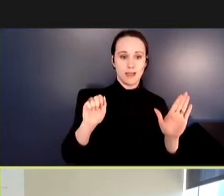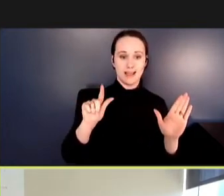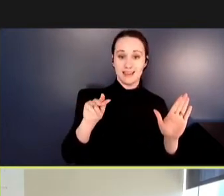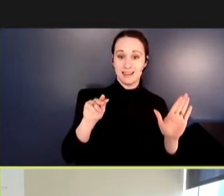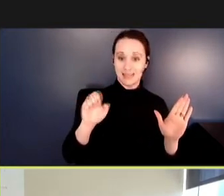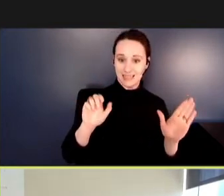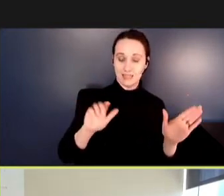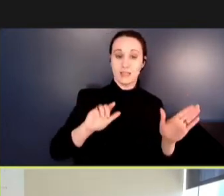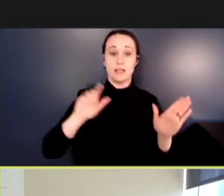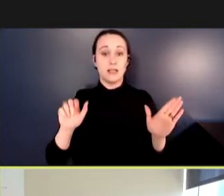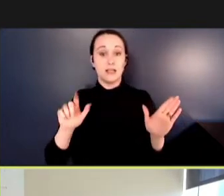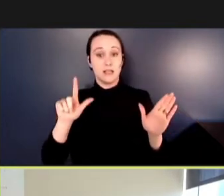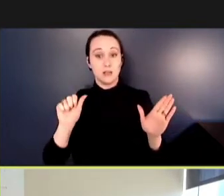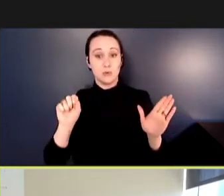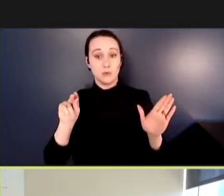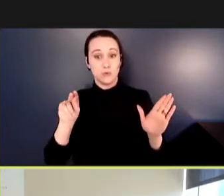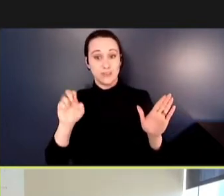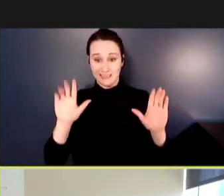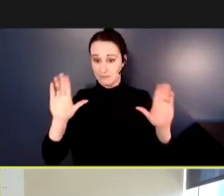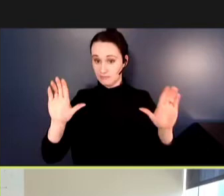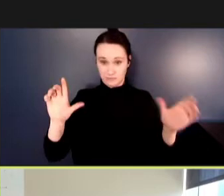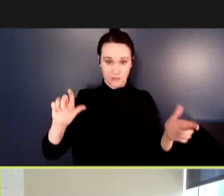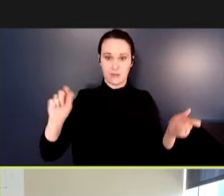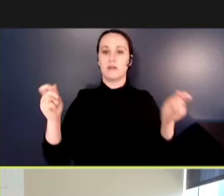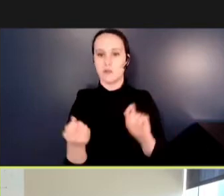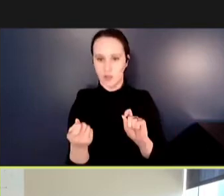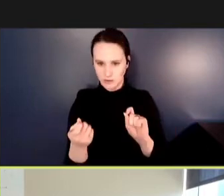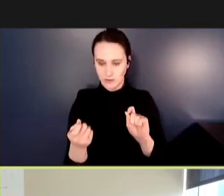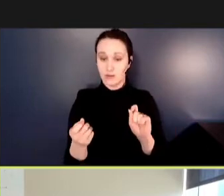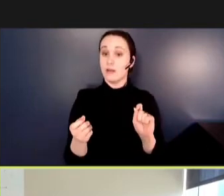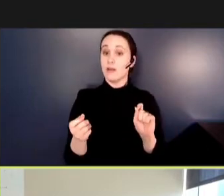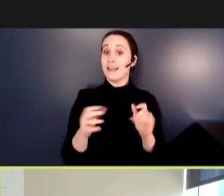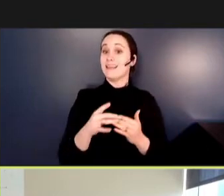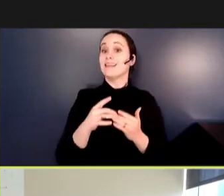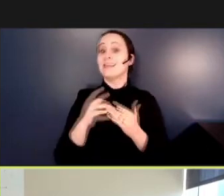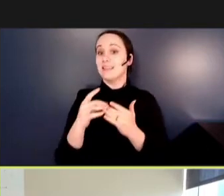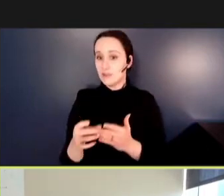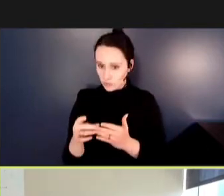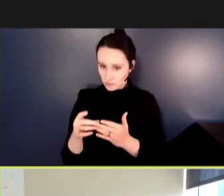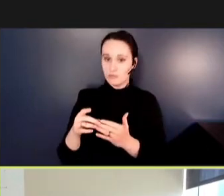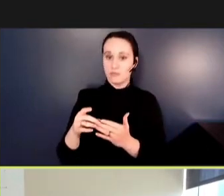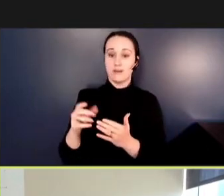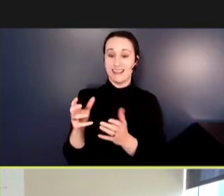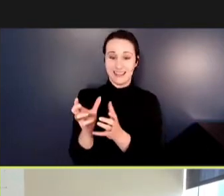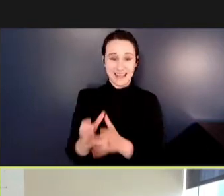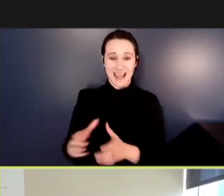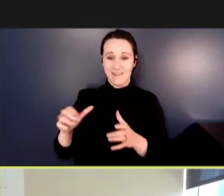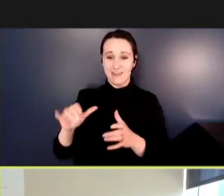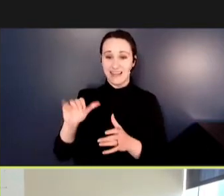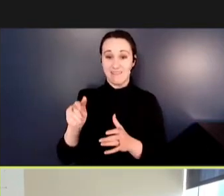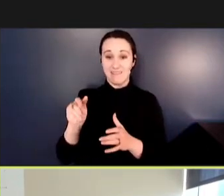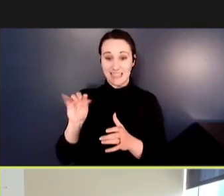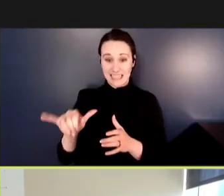that these mutations lead to a reduction in cavity size which will then correlate